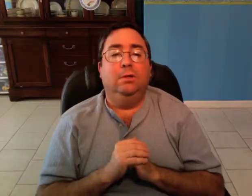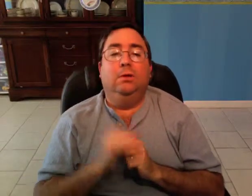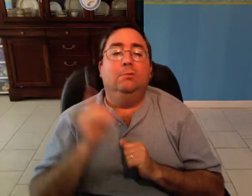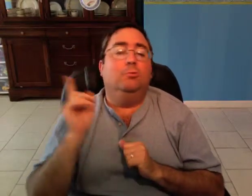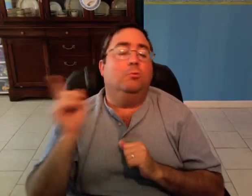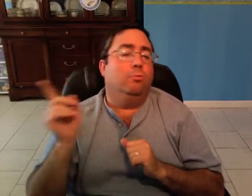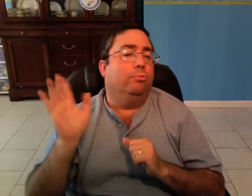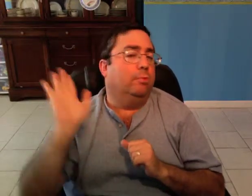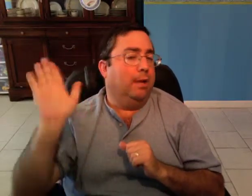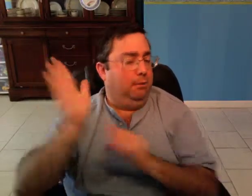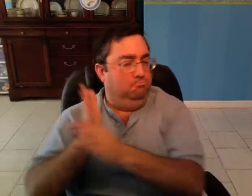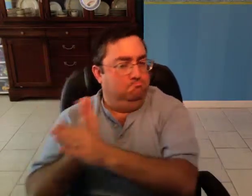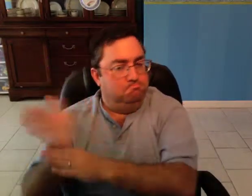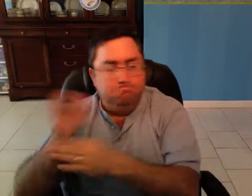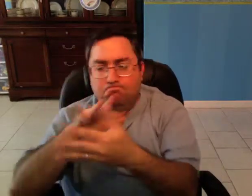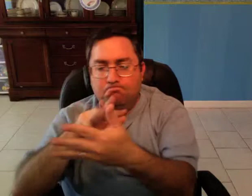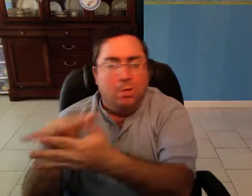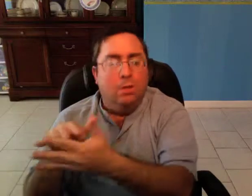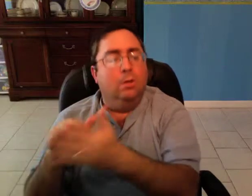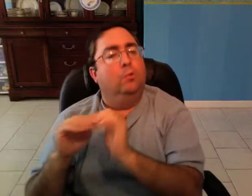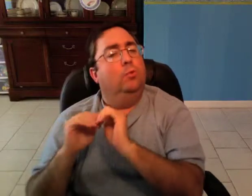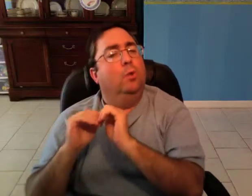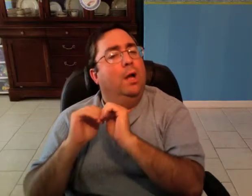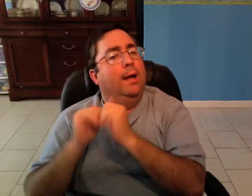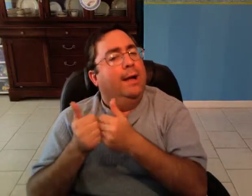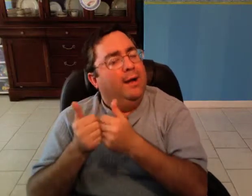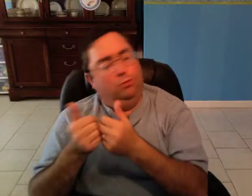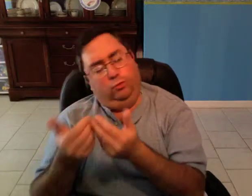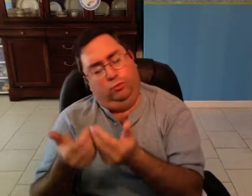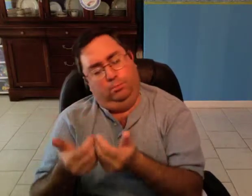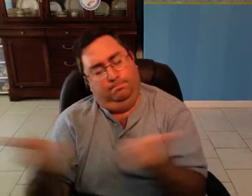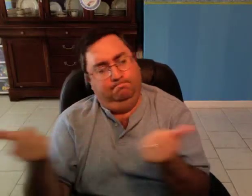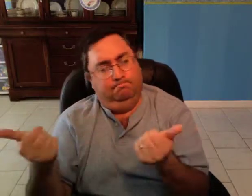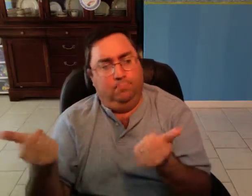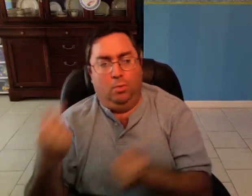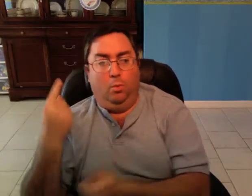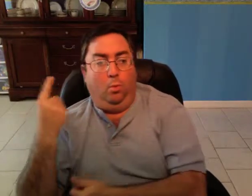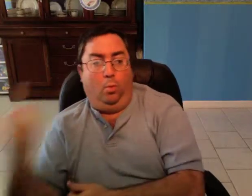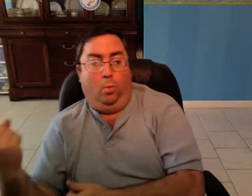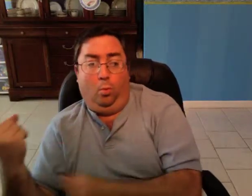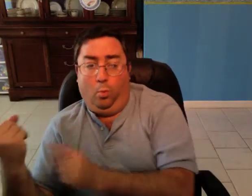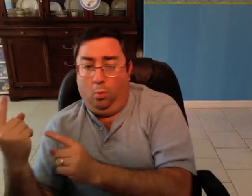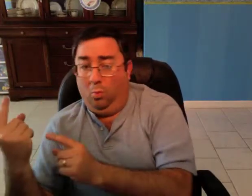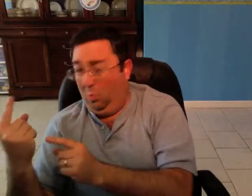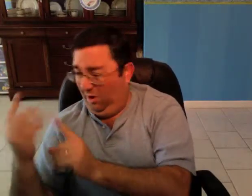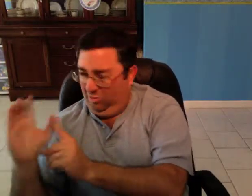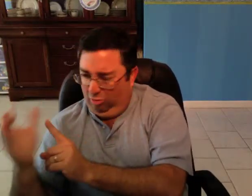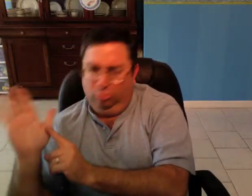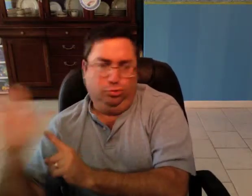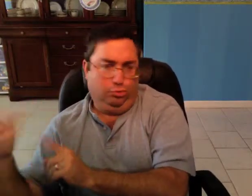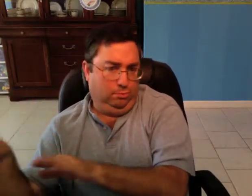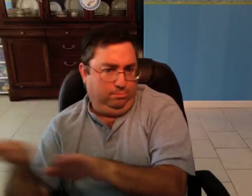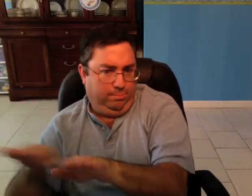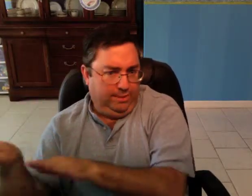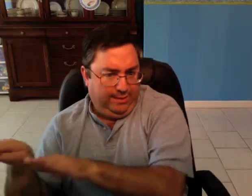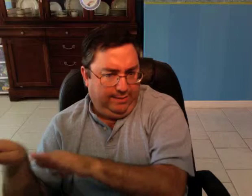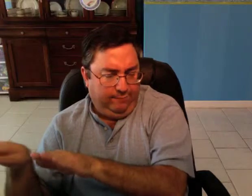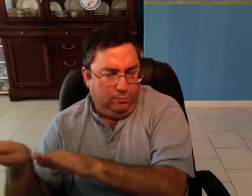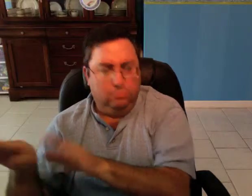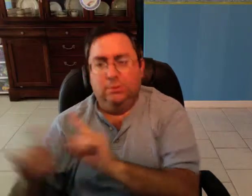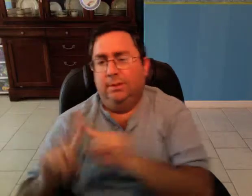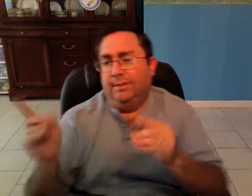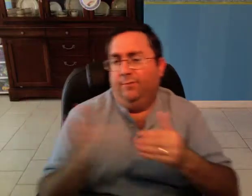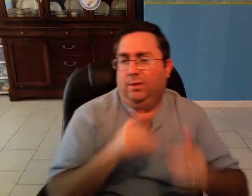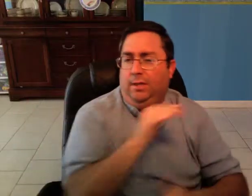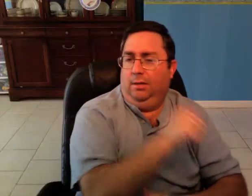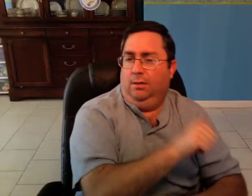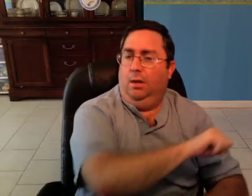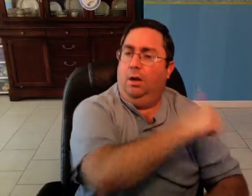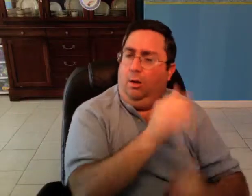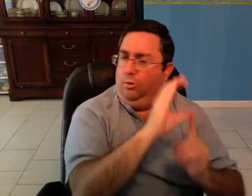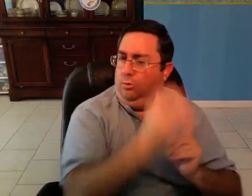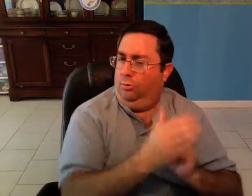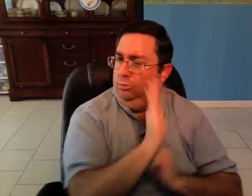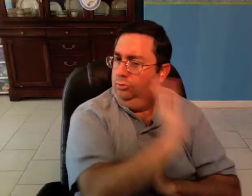That field of study attempts to sort out where one group's behavior is separate from another group's behavior.